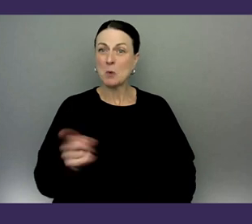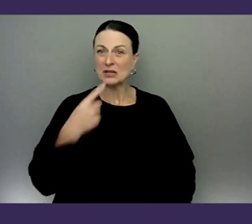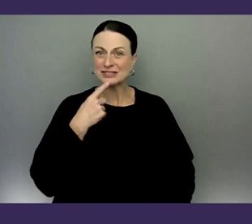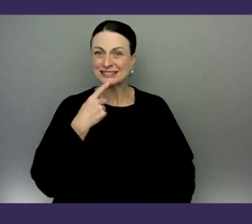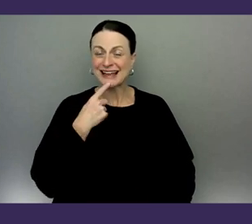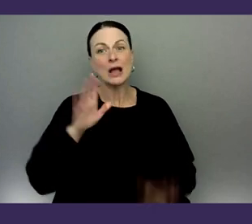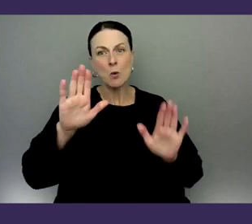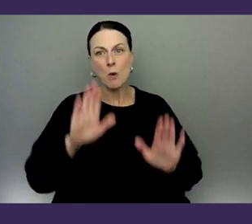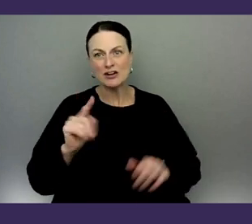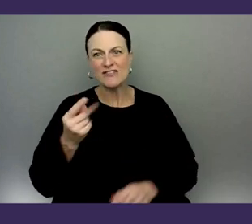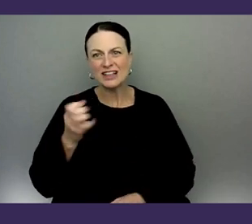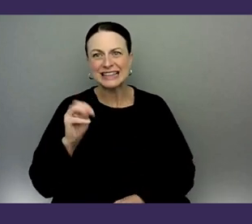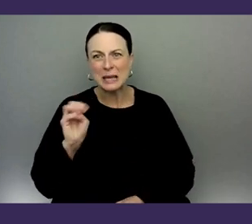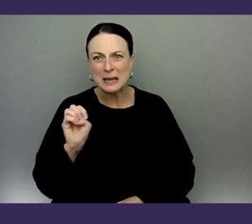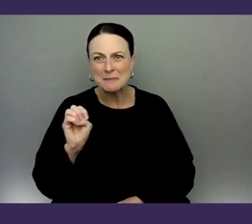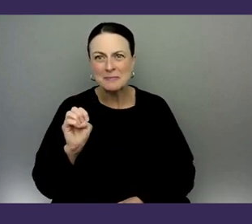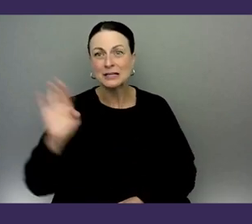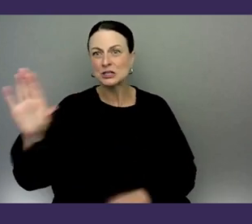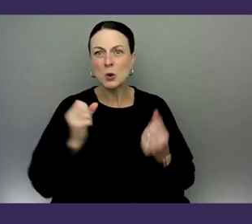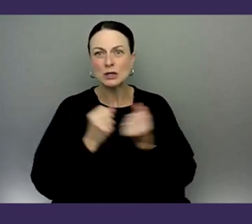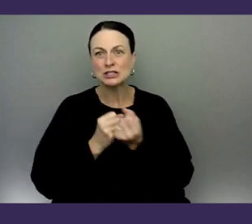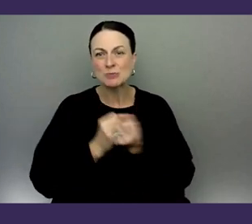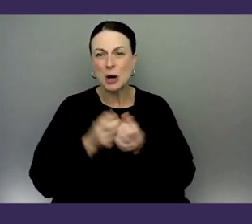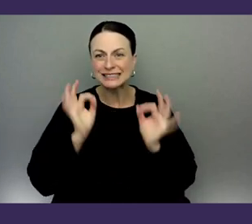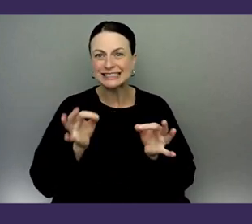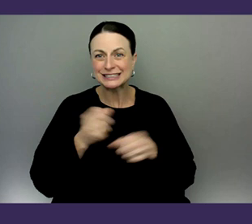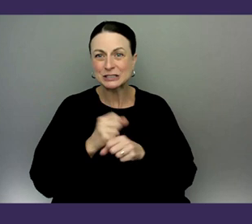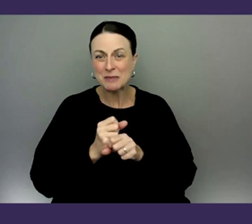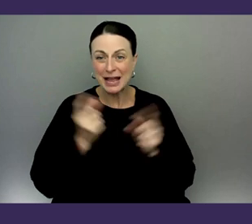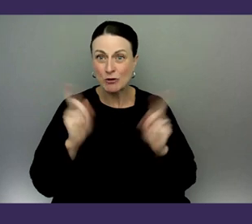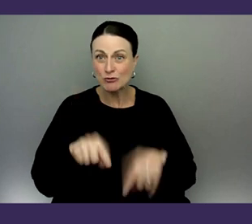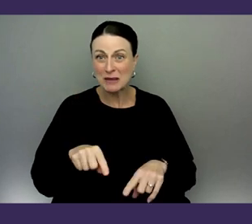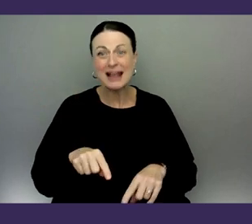of your supported decision-making agreement and, like, the support for Karla